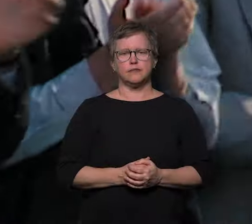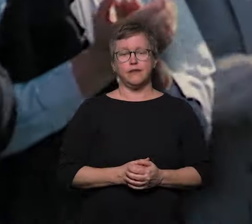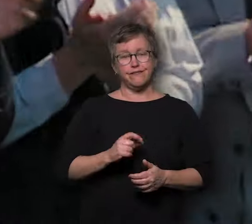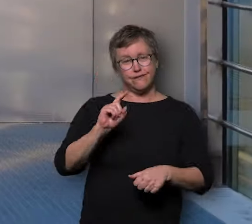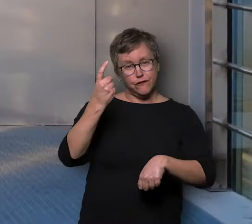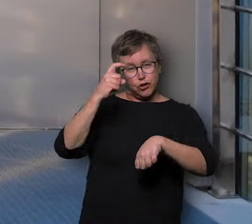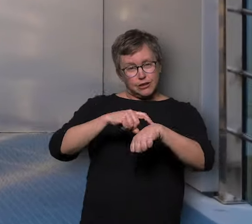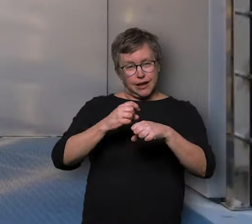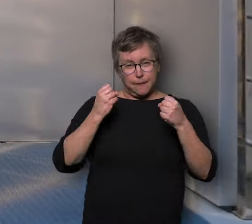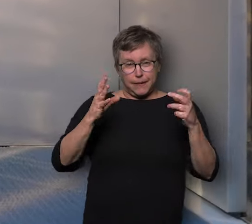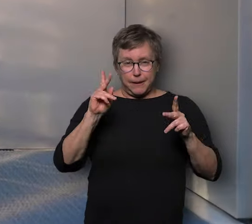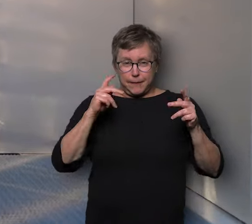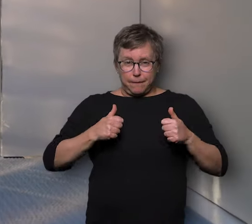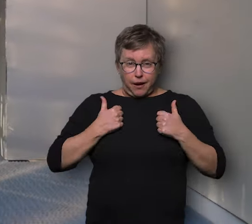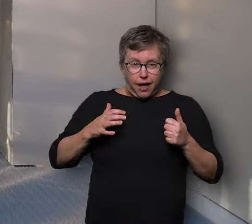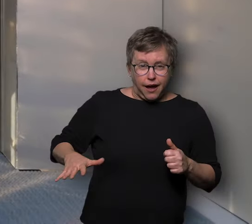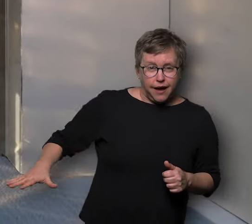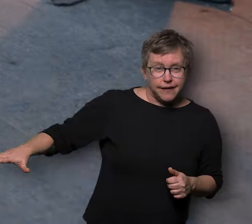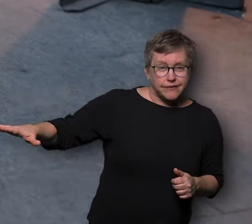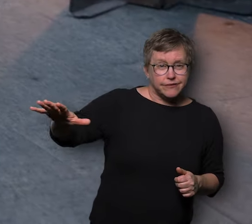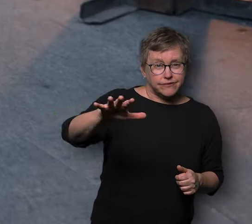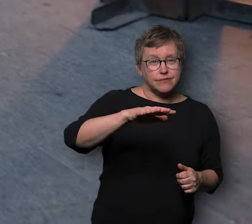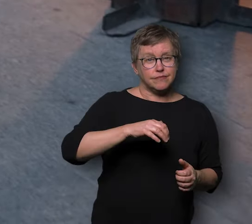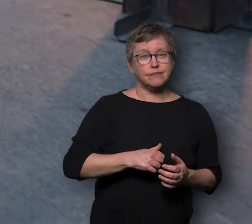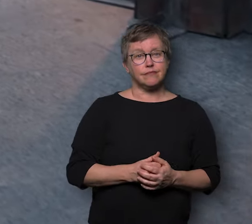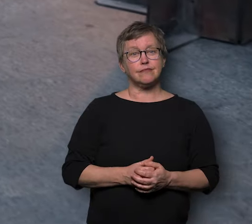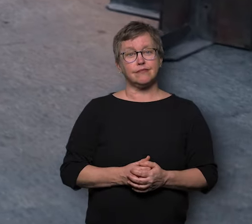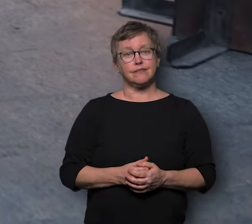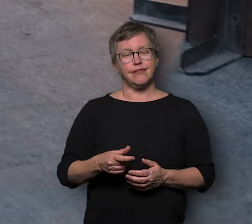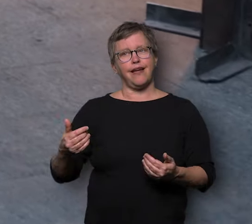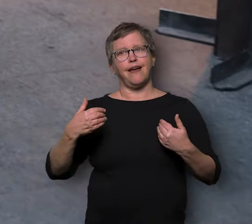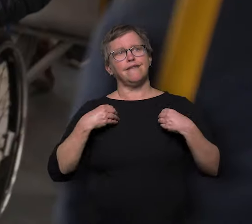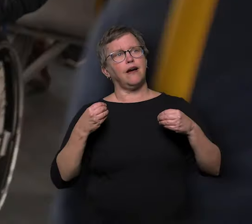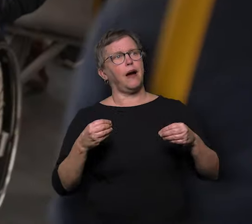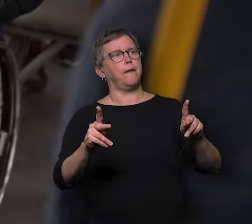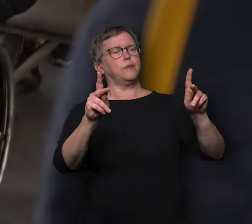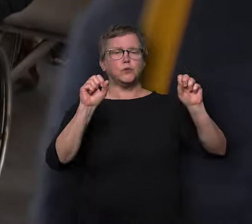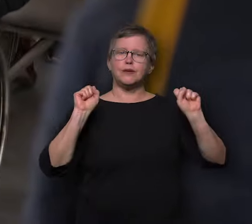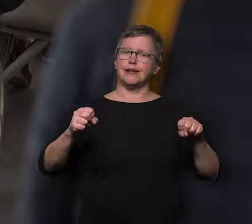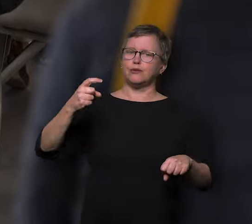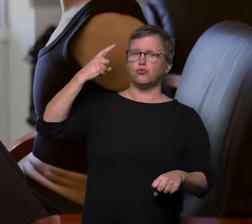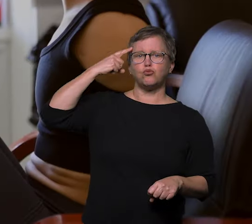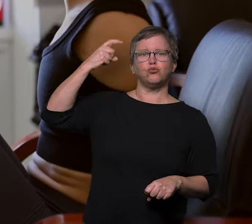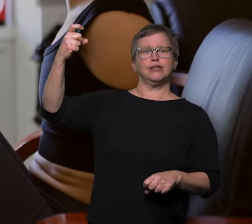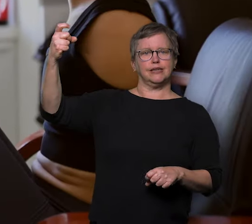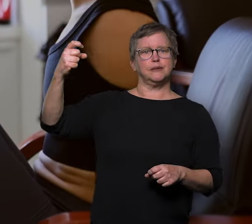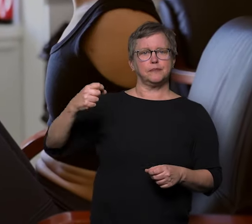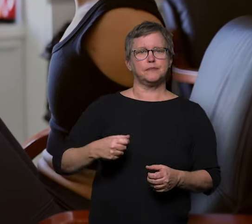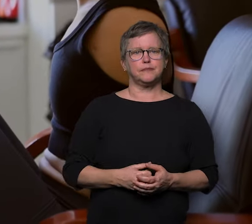For the first time in many people's lives, they were given the opportunity to dream.